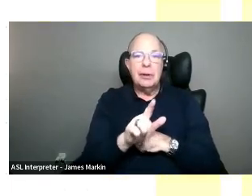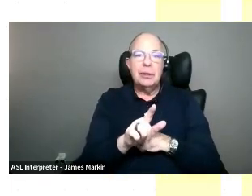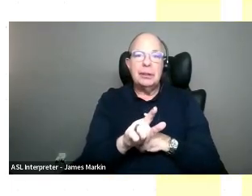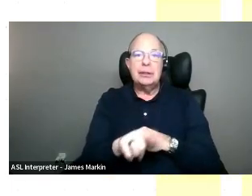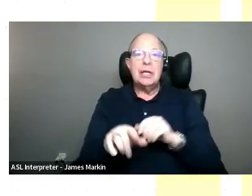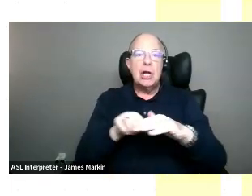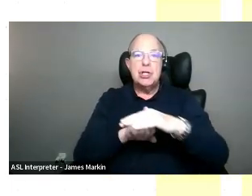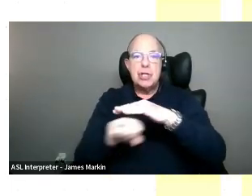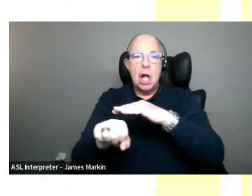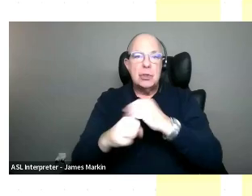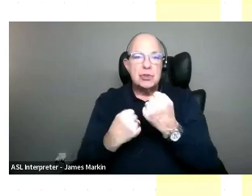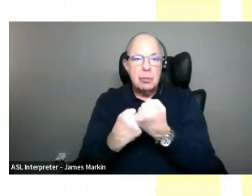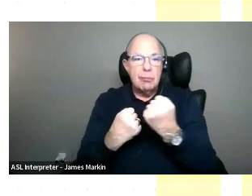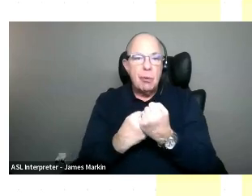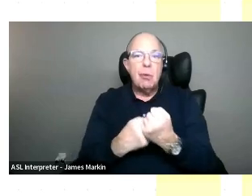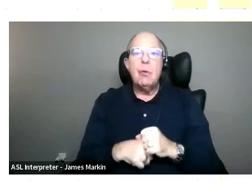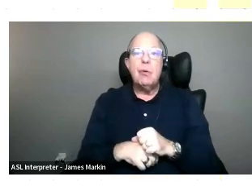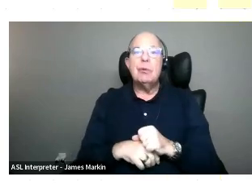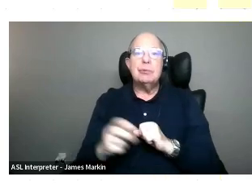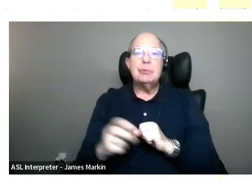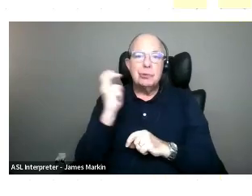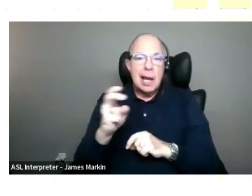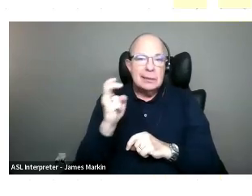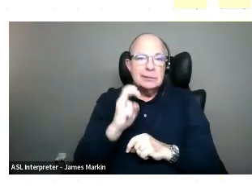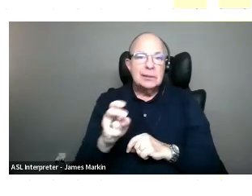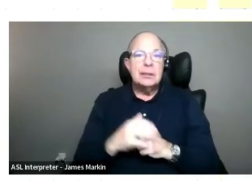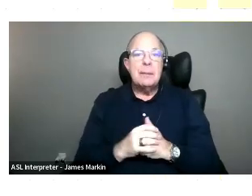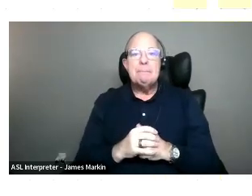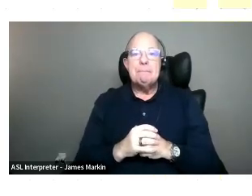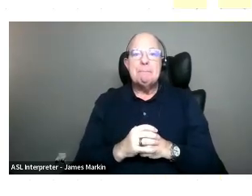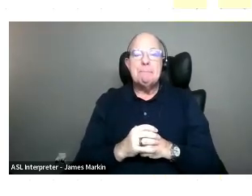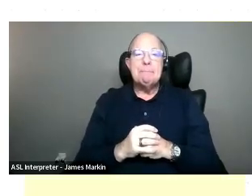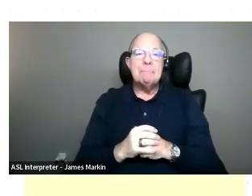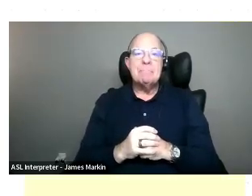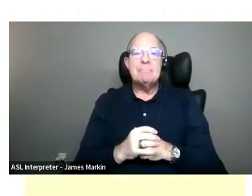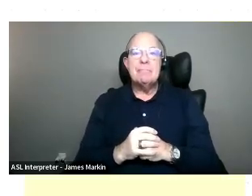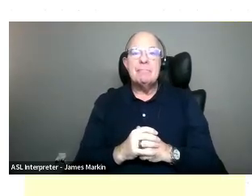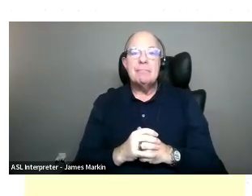Shannon Spencer (she/her): Being here as well. Shannon Spencer (she/her): I'm gonna move this one out of the way, hopefully nobody's writing on it.